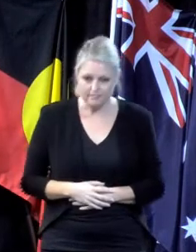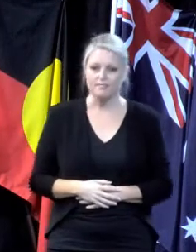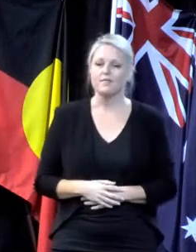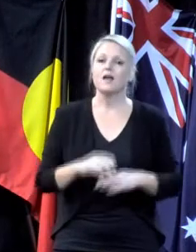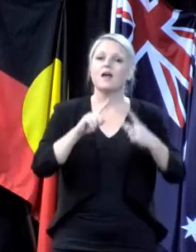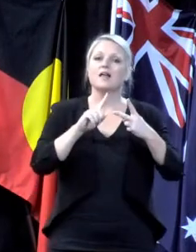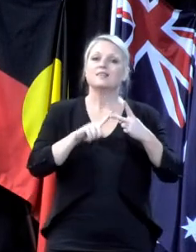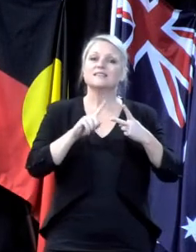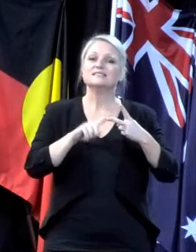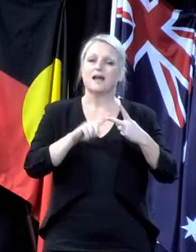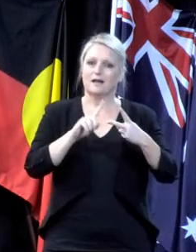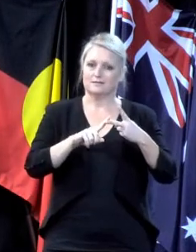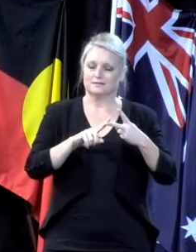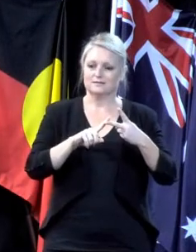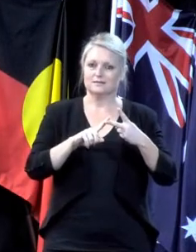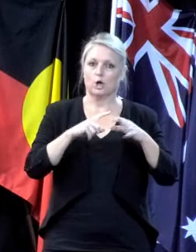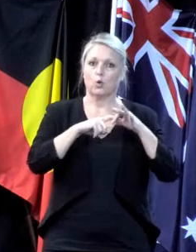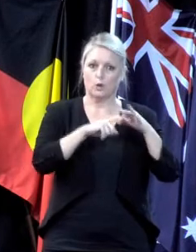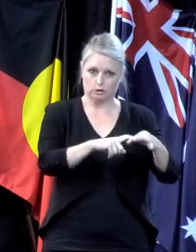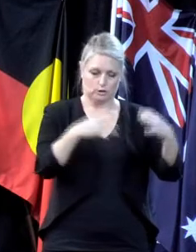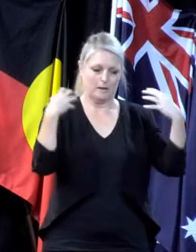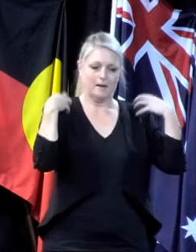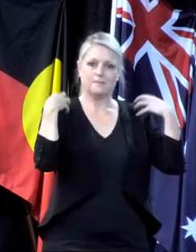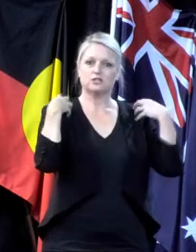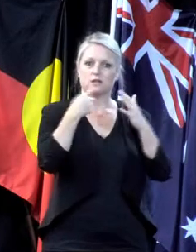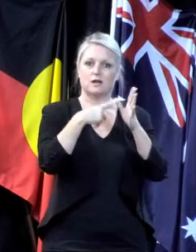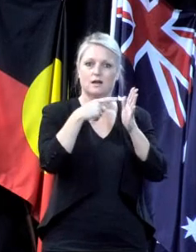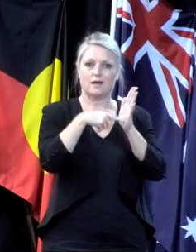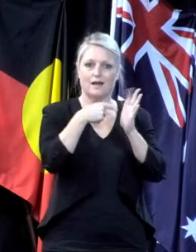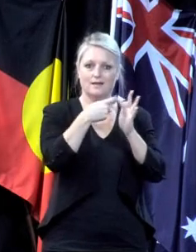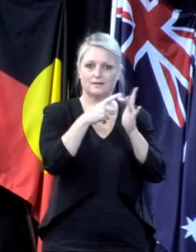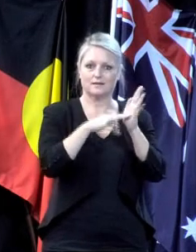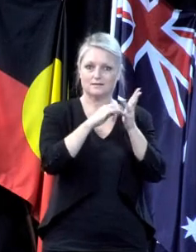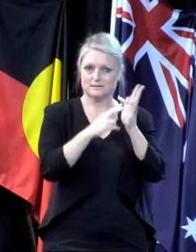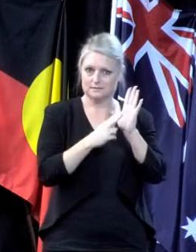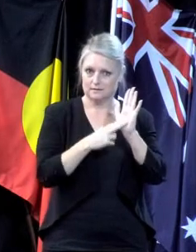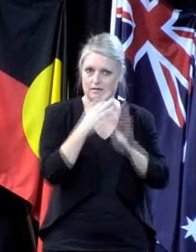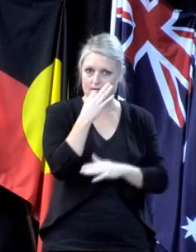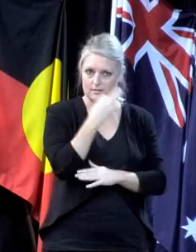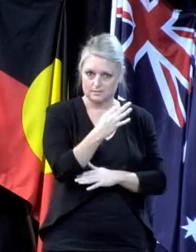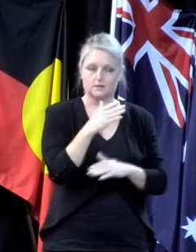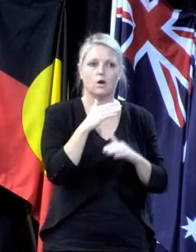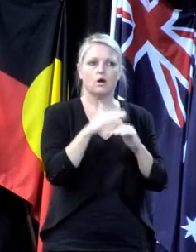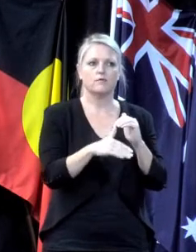by Commissioner Atkinson in respect of children